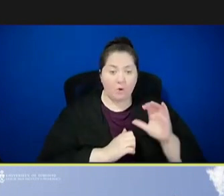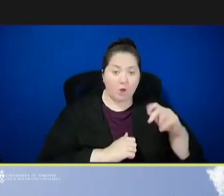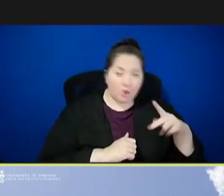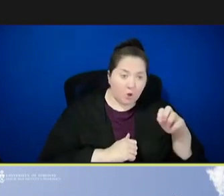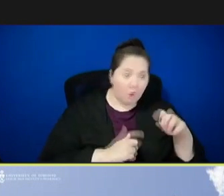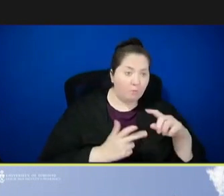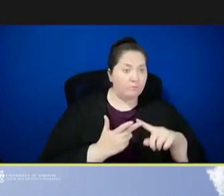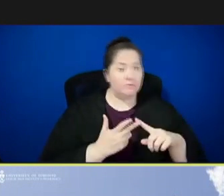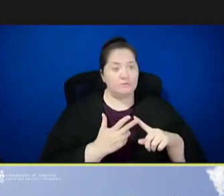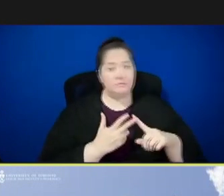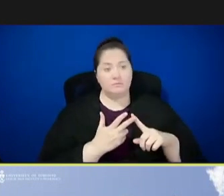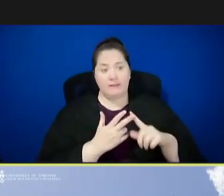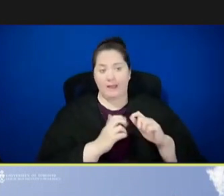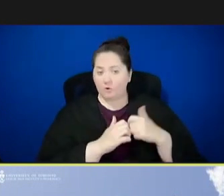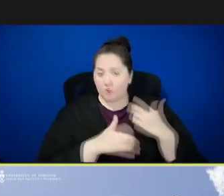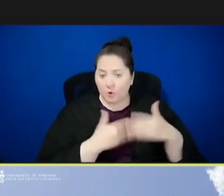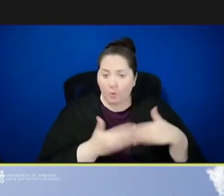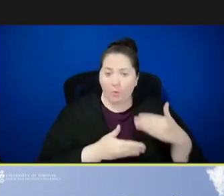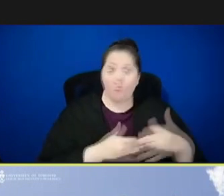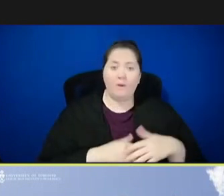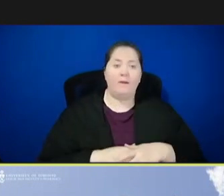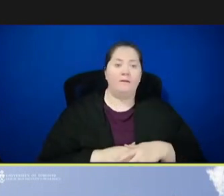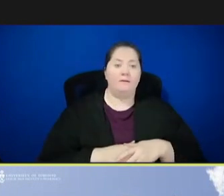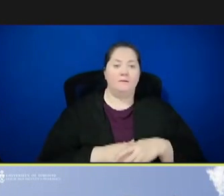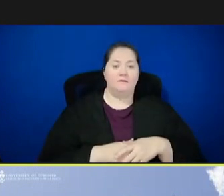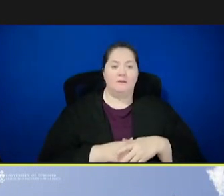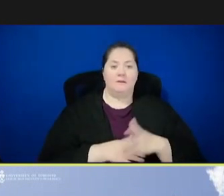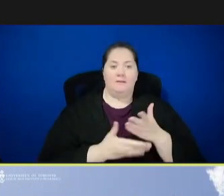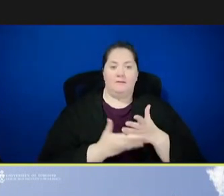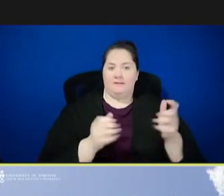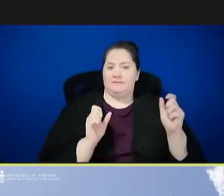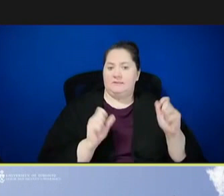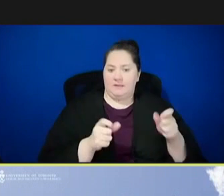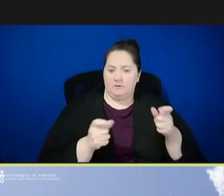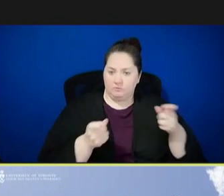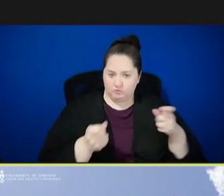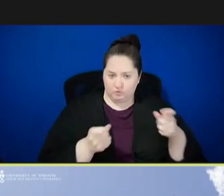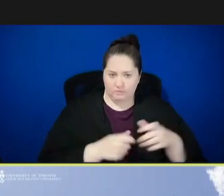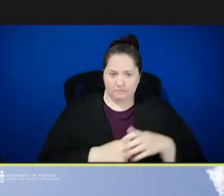their appointment to go, and it's about stuff, as I said, that they can control. And there's